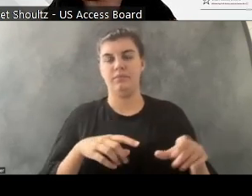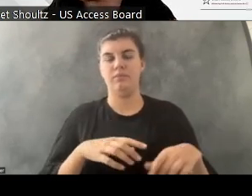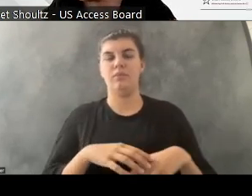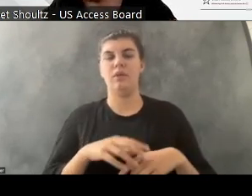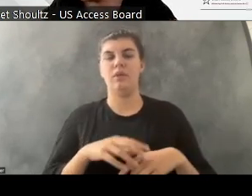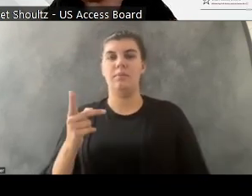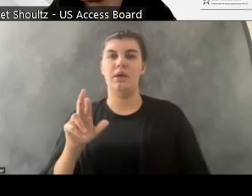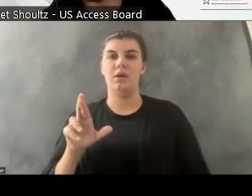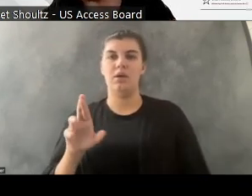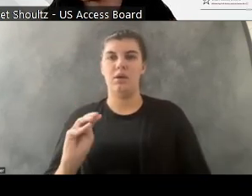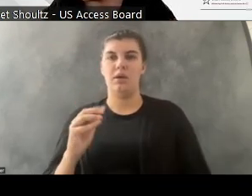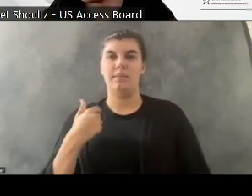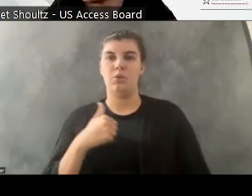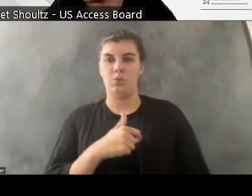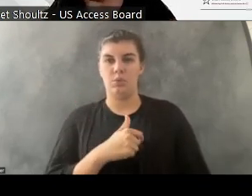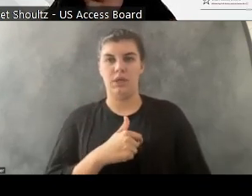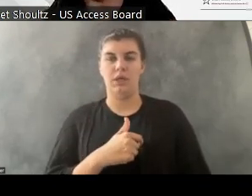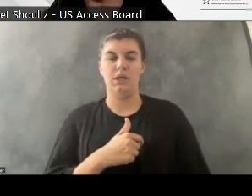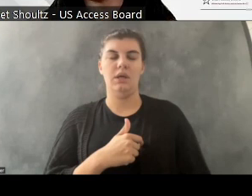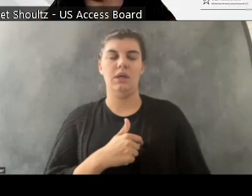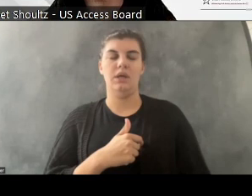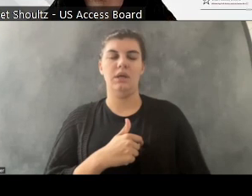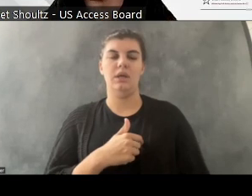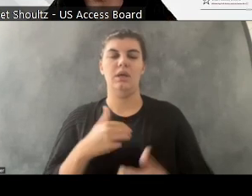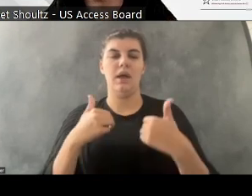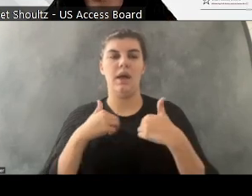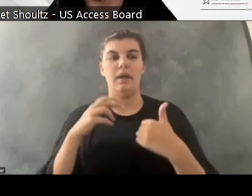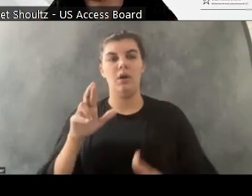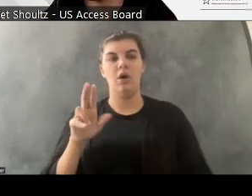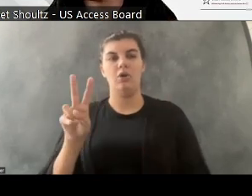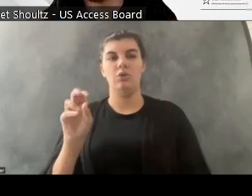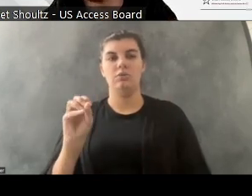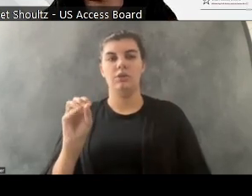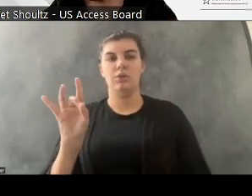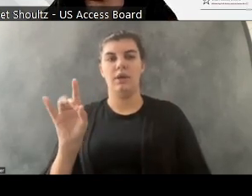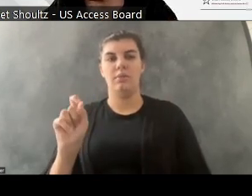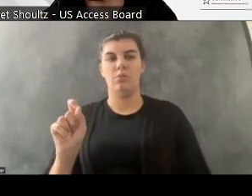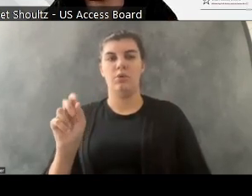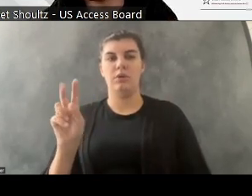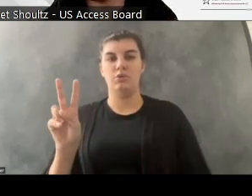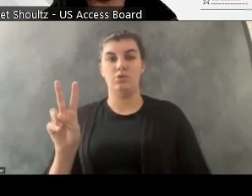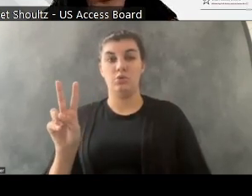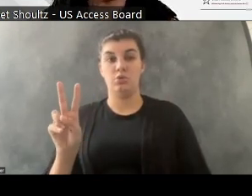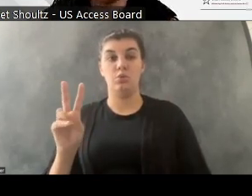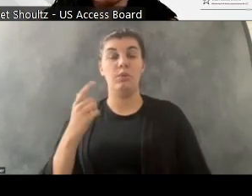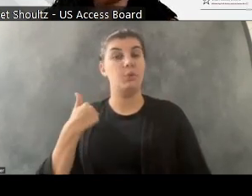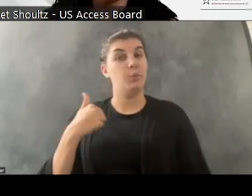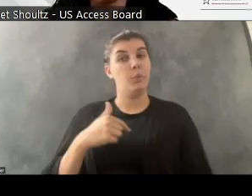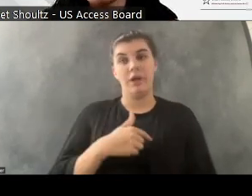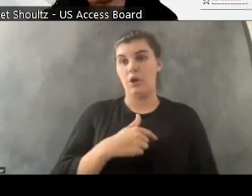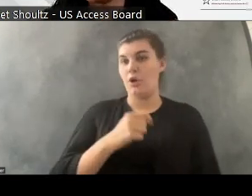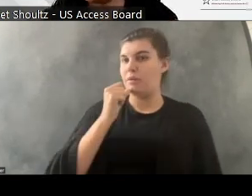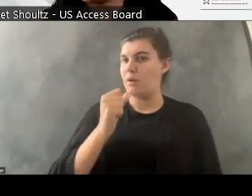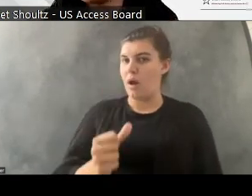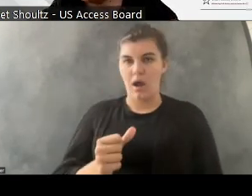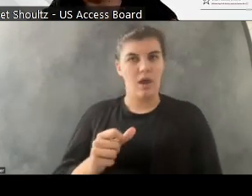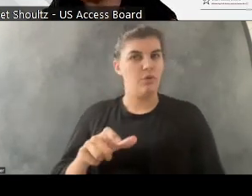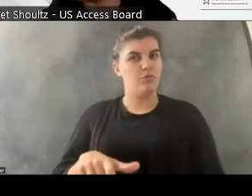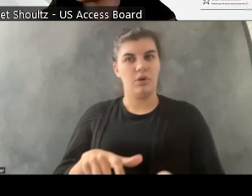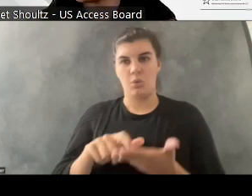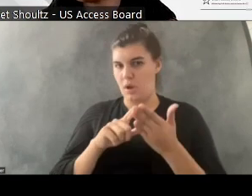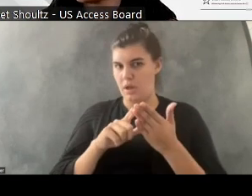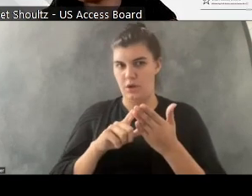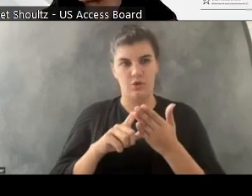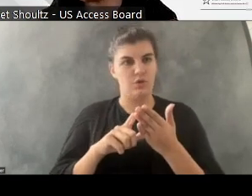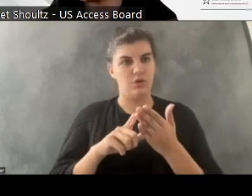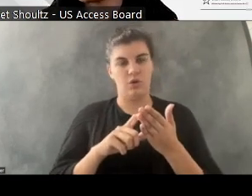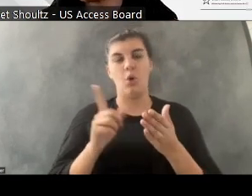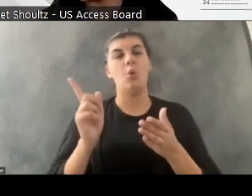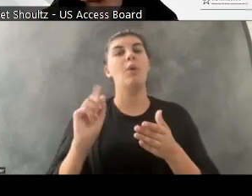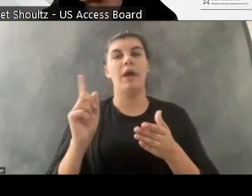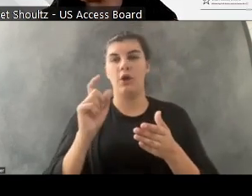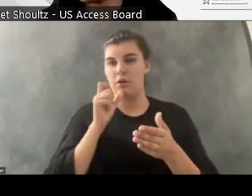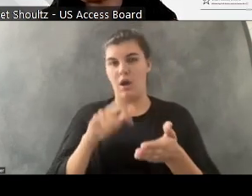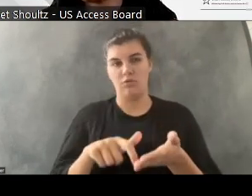So in the NPRM, we had at R208.2 Where Not Required, we'd stated that detectable warning surfaces are